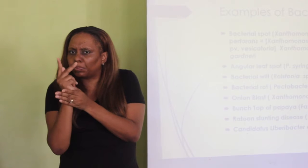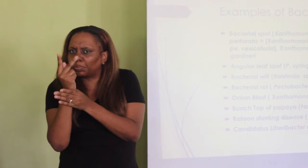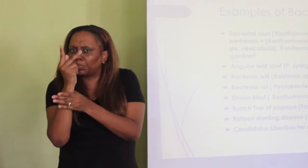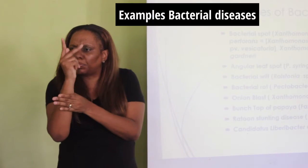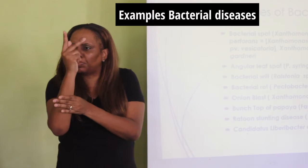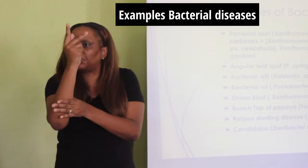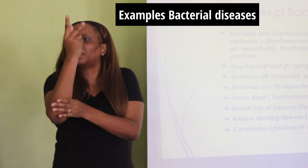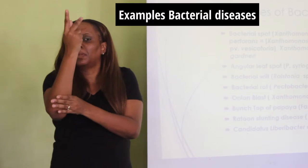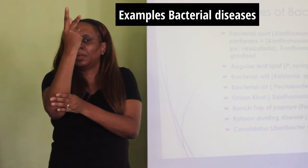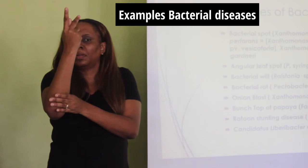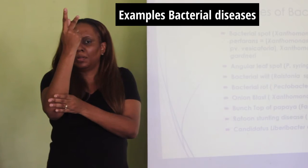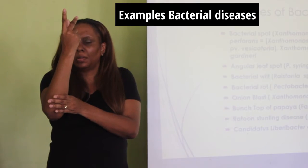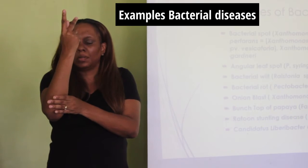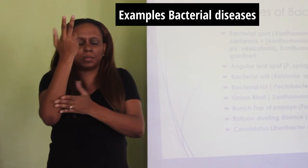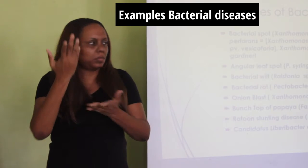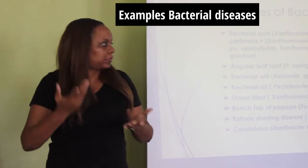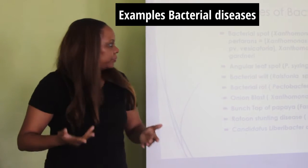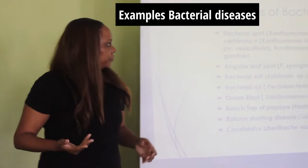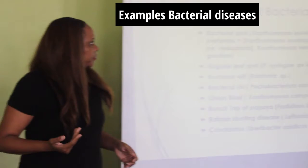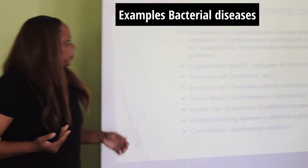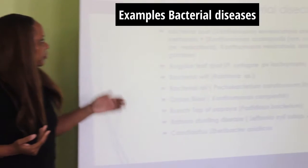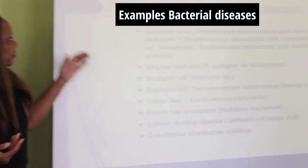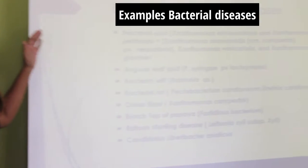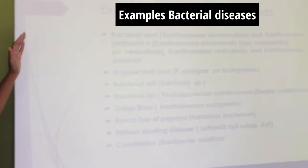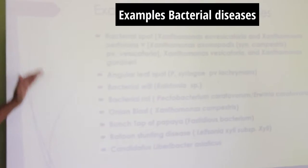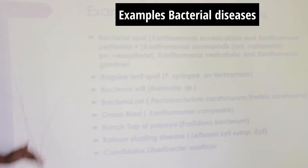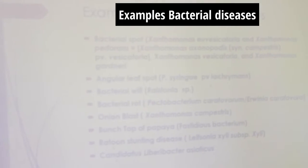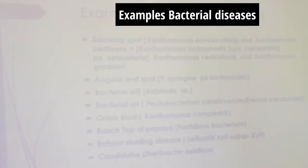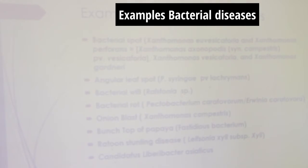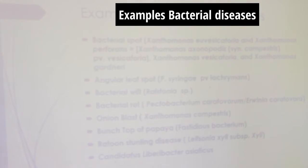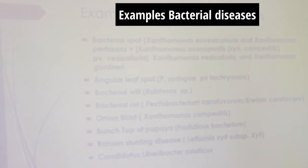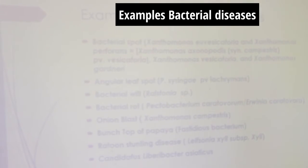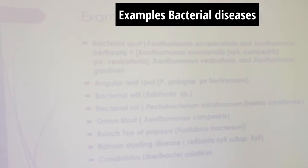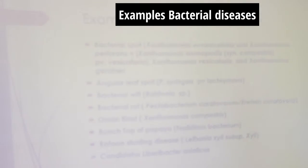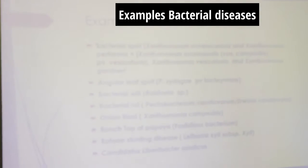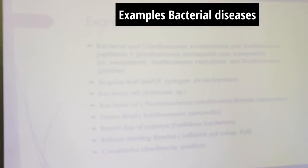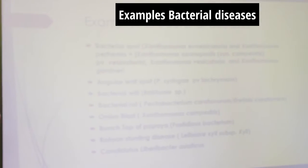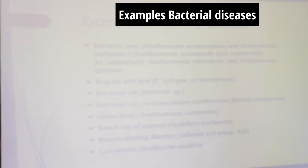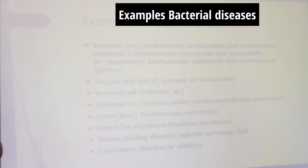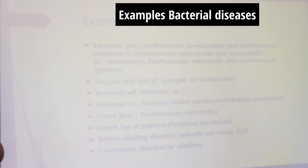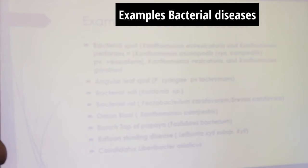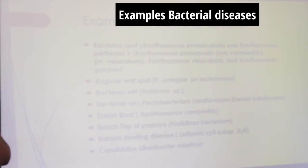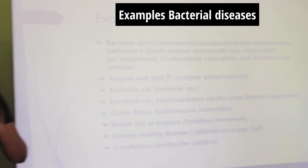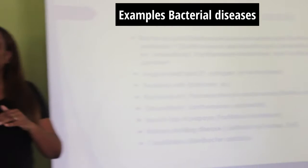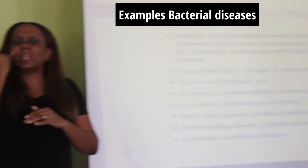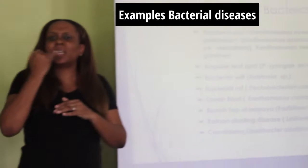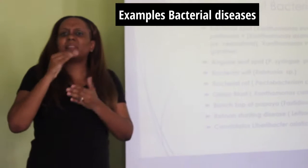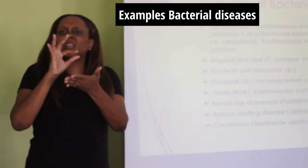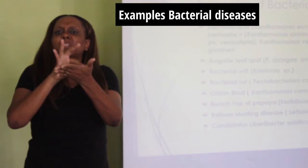said that we have the sparking the onion blast right um you can do some more research